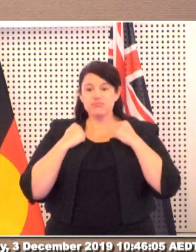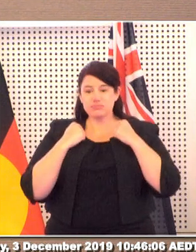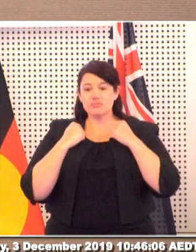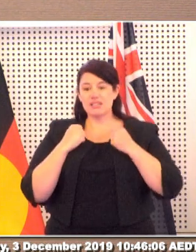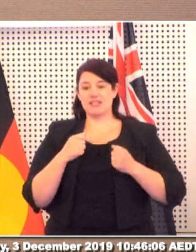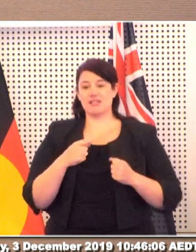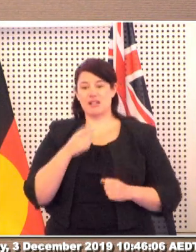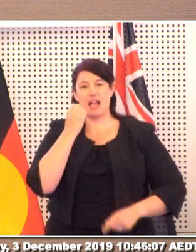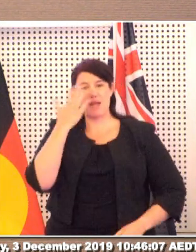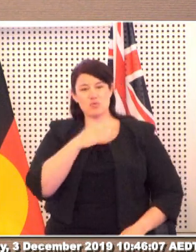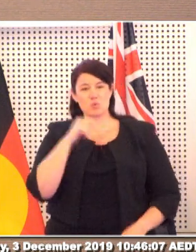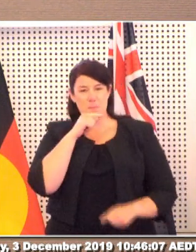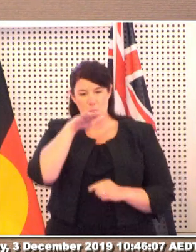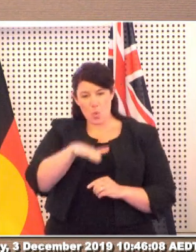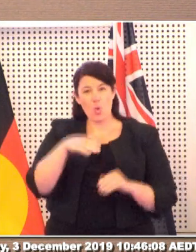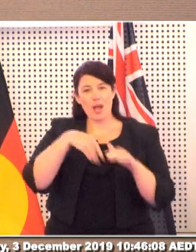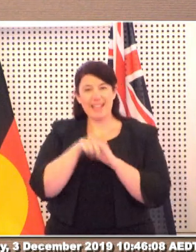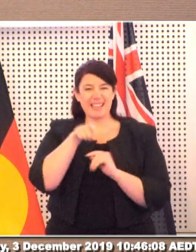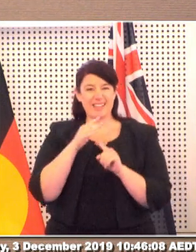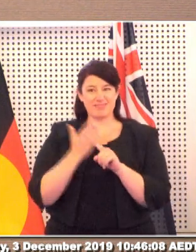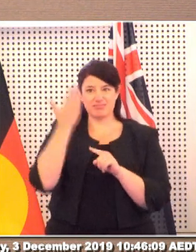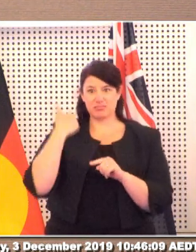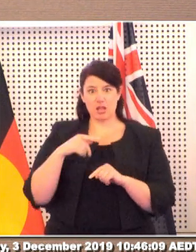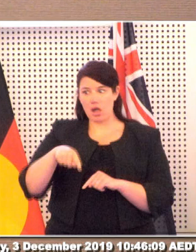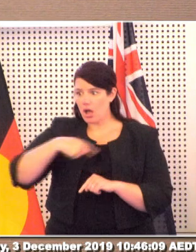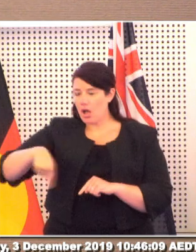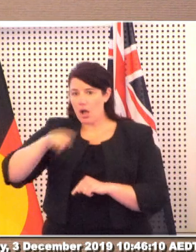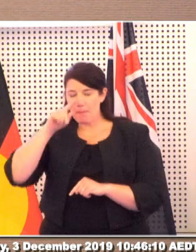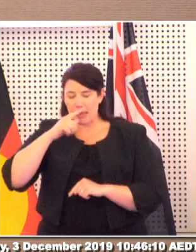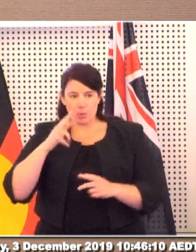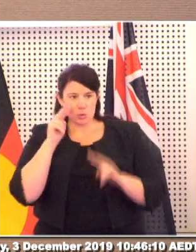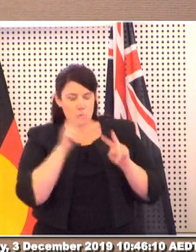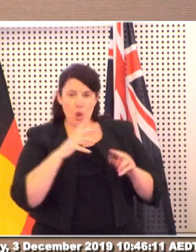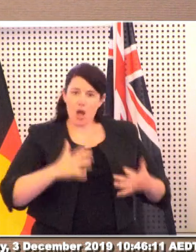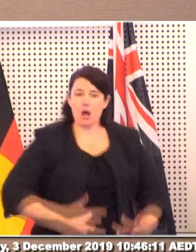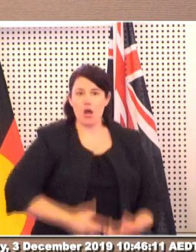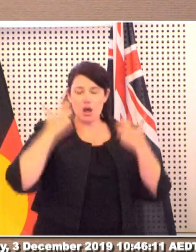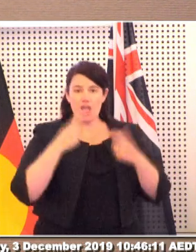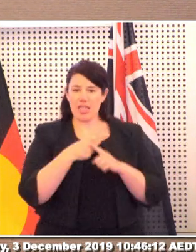that that sparked within the general public, and the instant Royal Commission we got